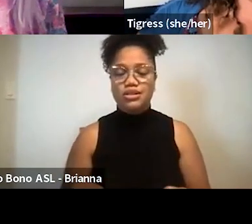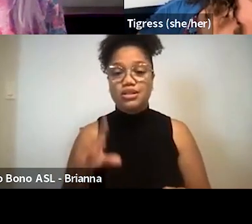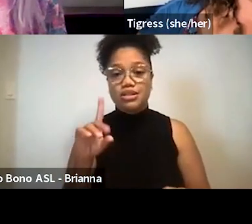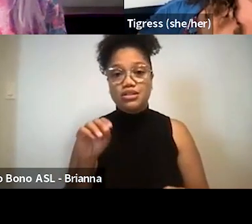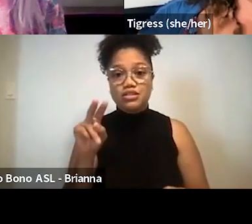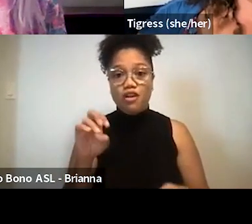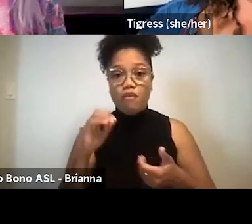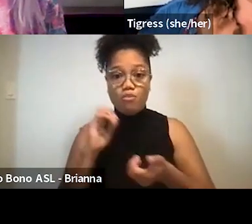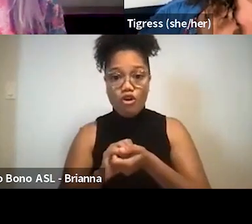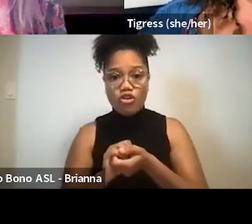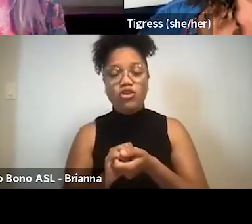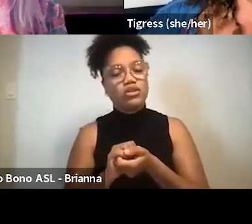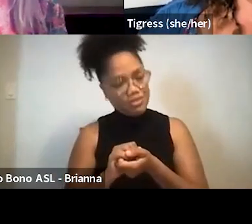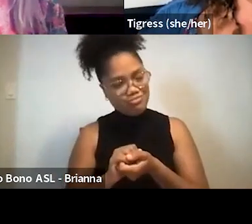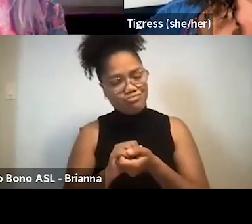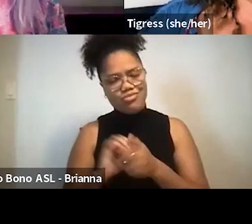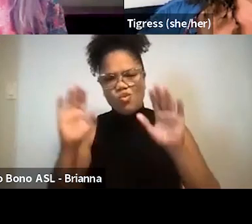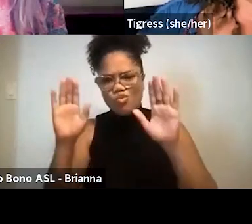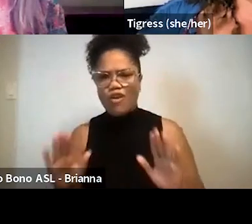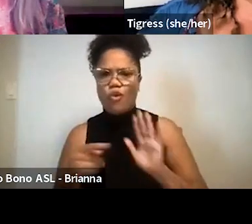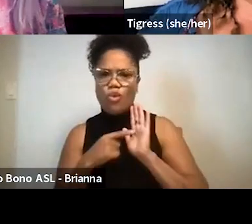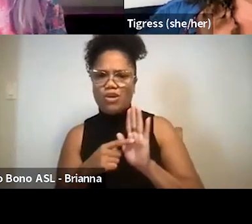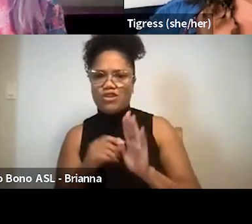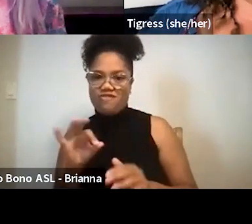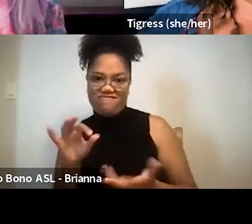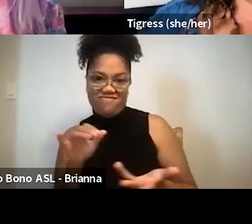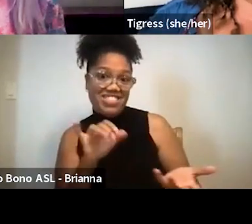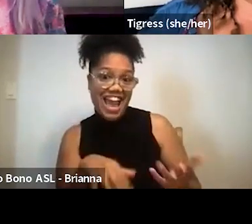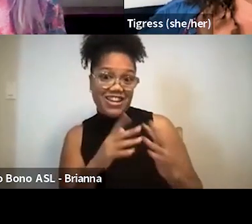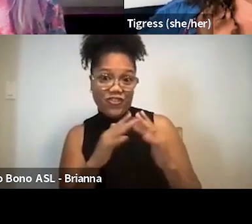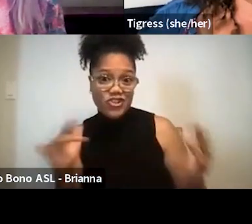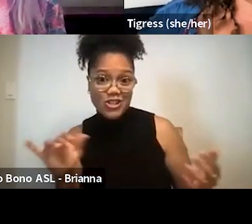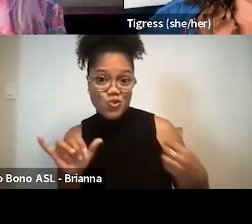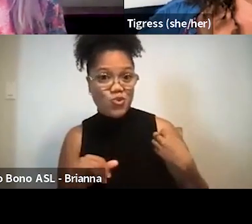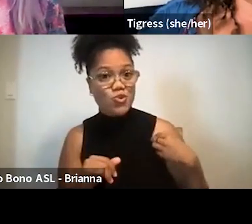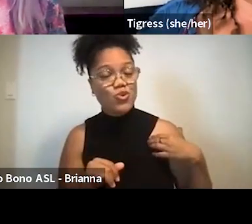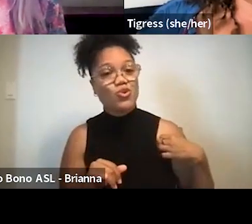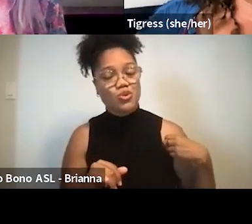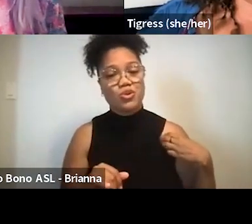are such a wonderful and beautiful representation of that. And this this also